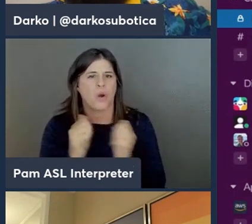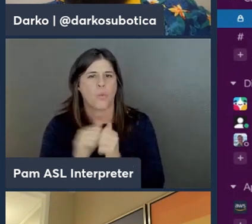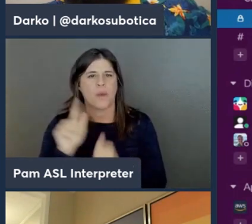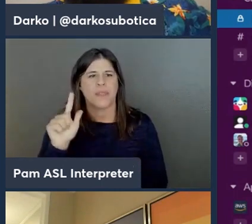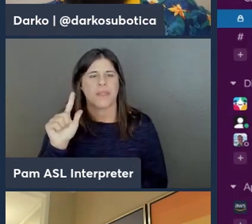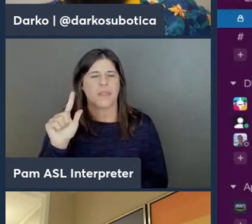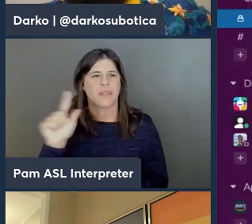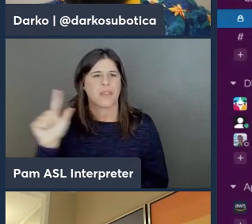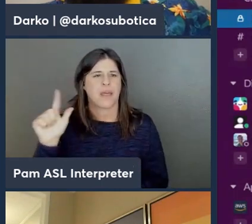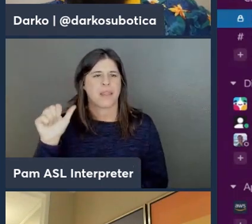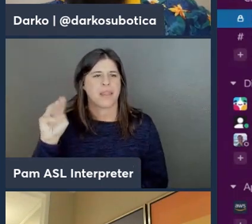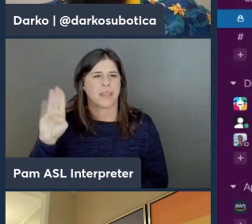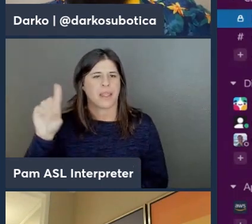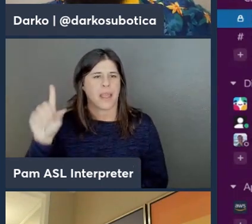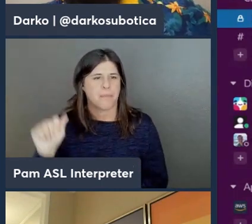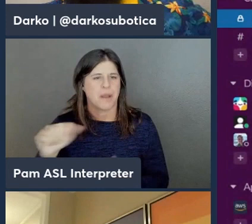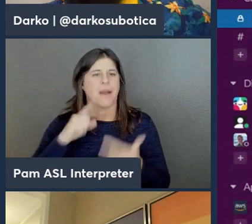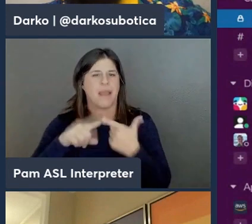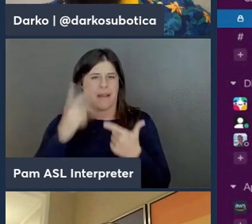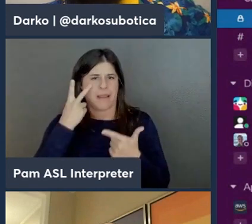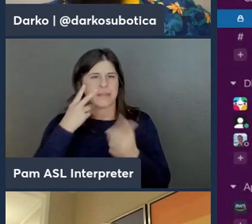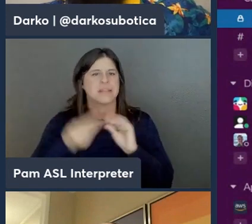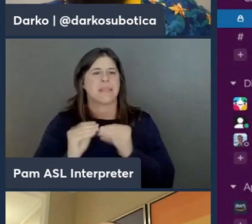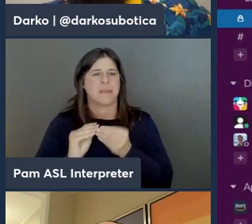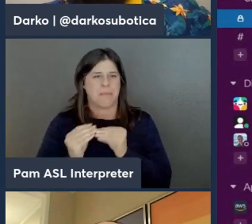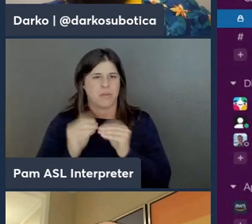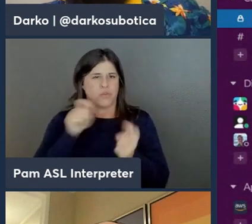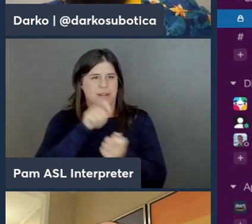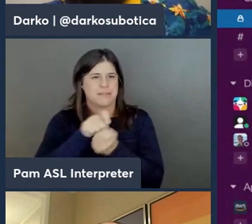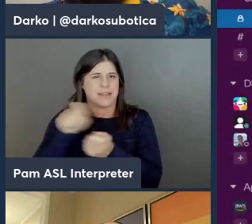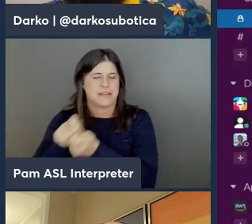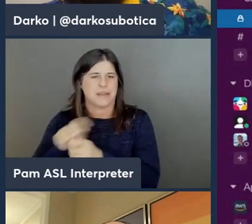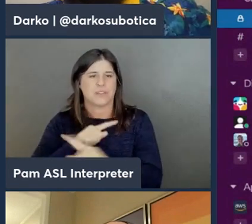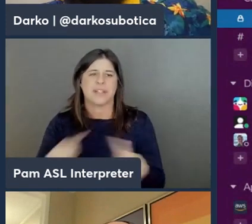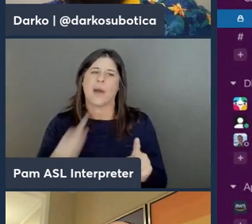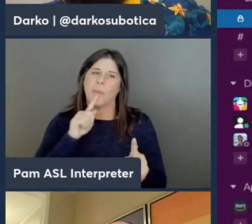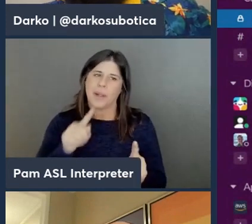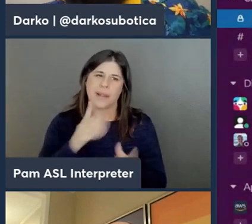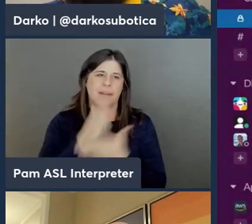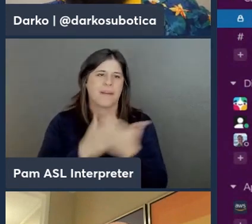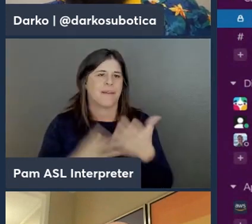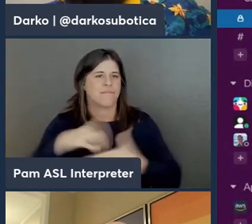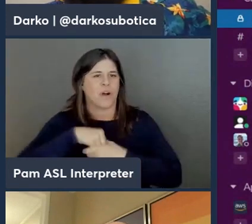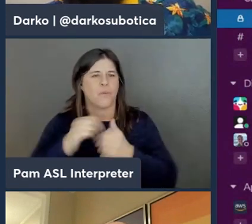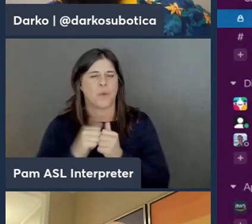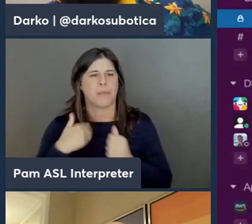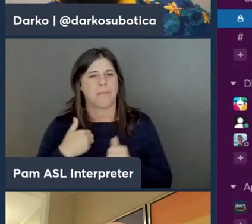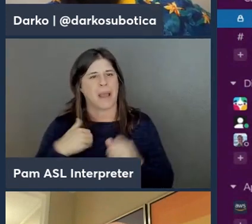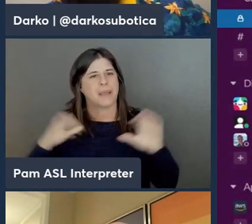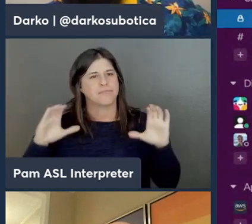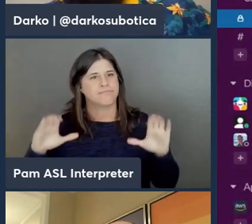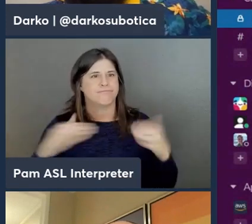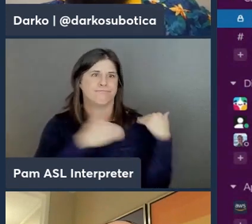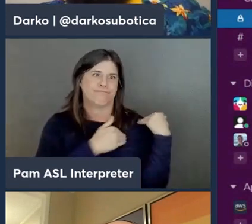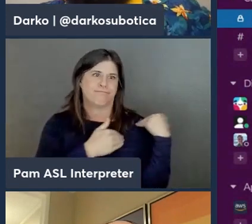And I can see the metric details, now as a part of the due diligence, let's say I have to run IAM roles,